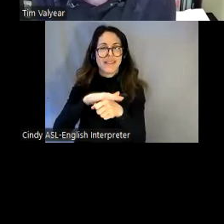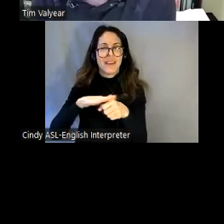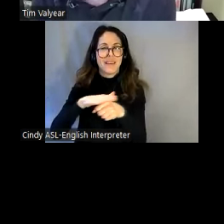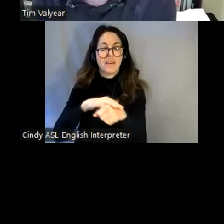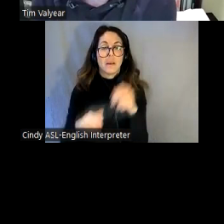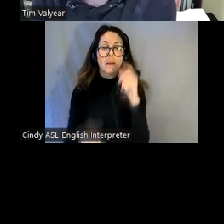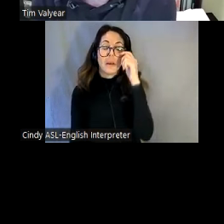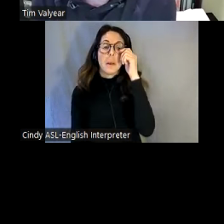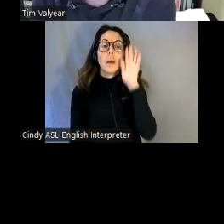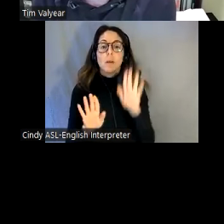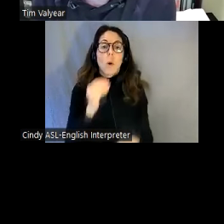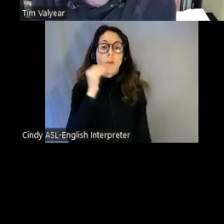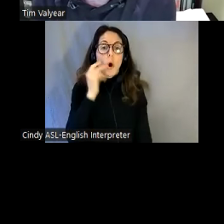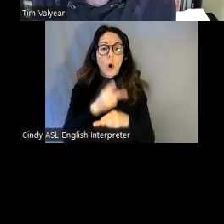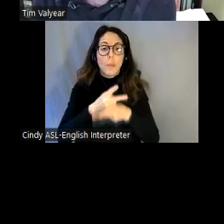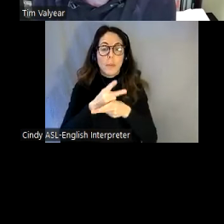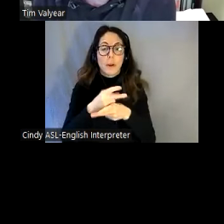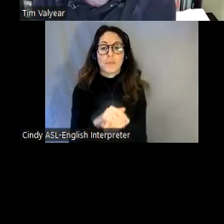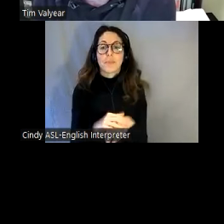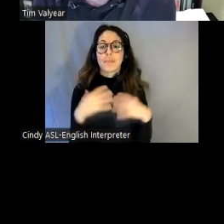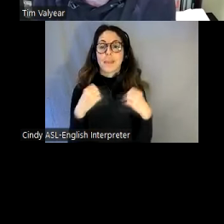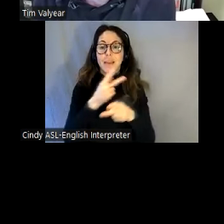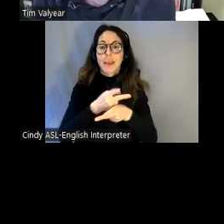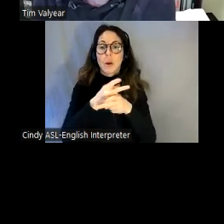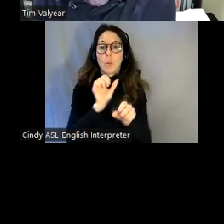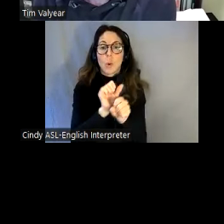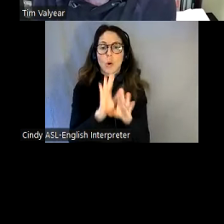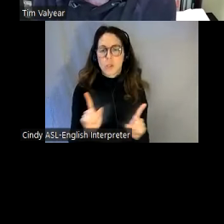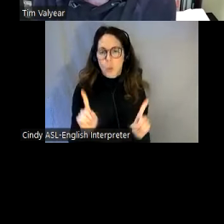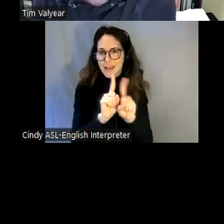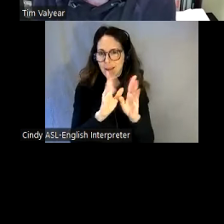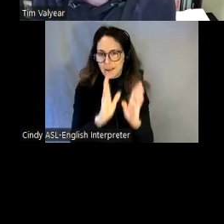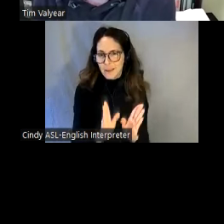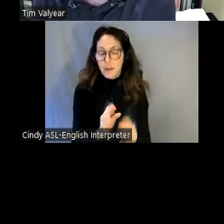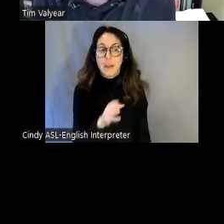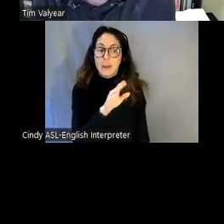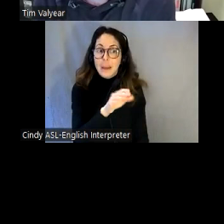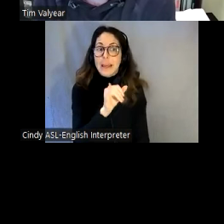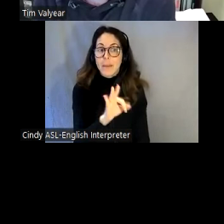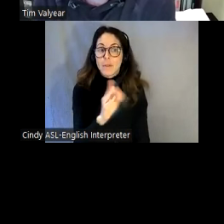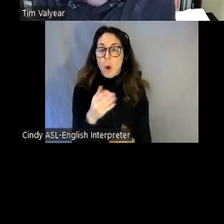2022 from Public Health. So the setting, it talks about every setting. But the setting for home care.